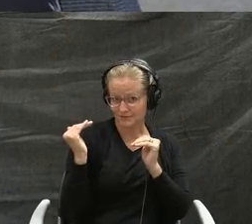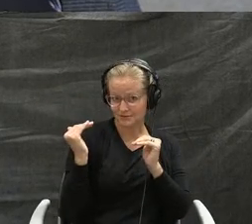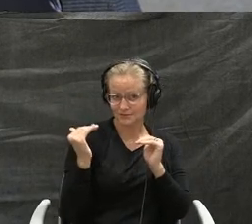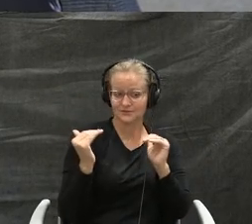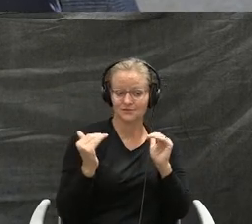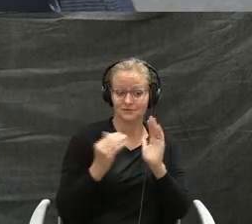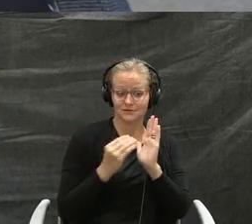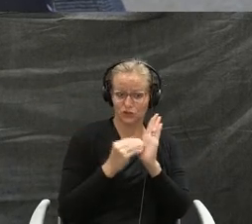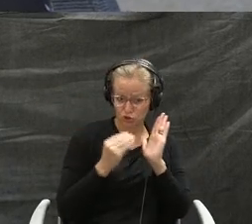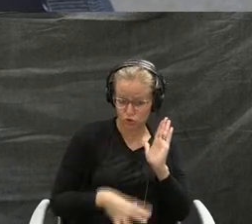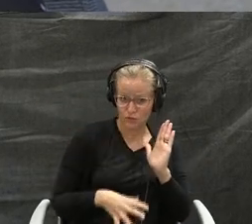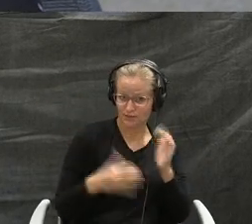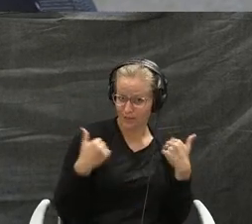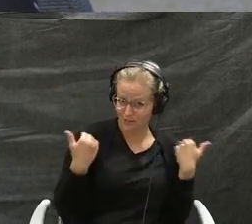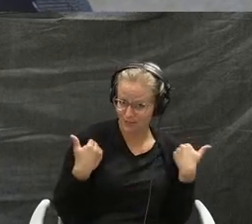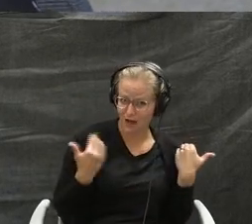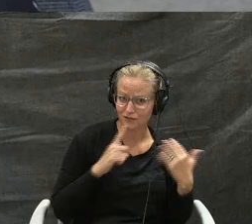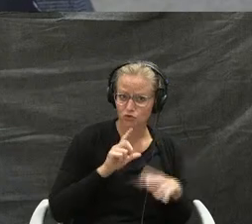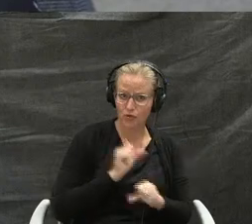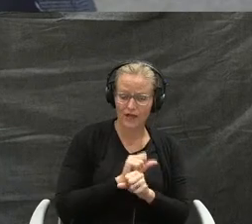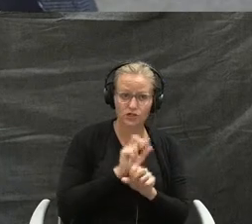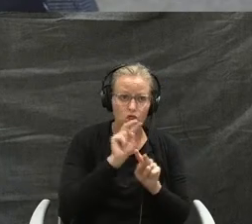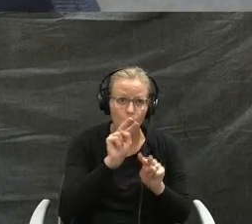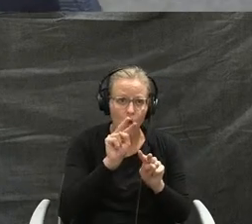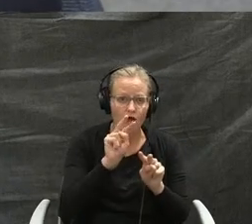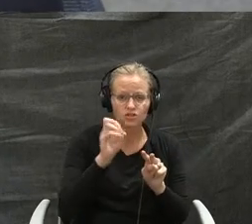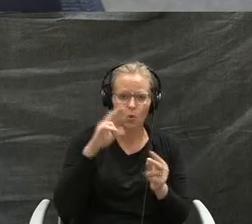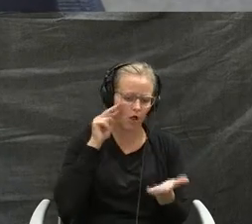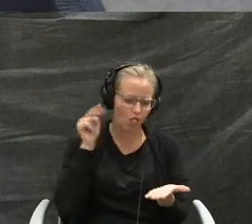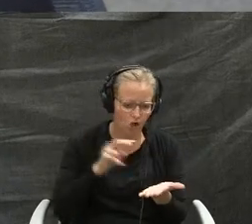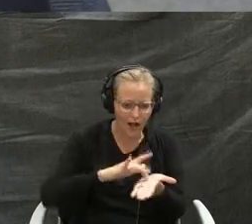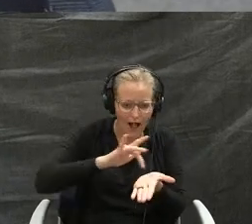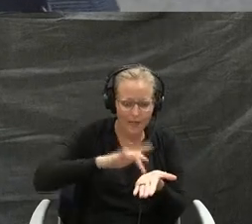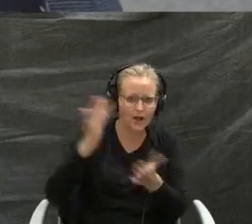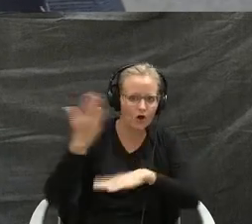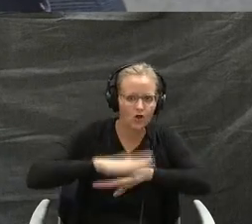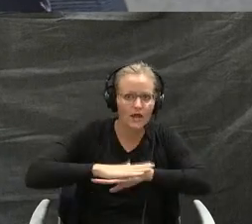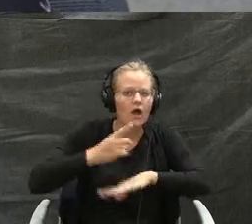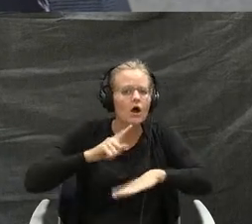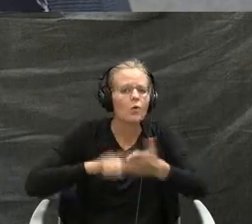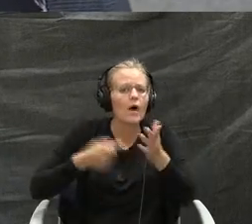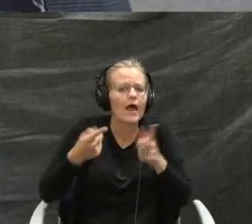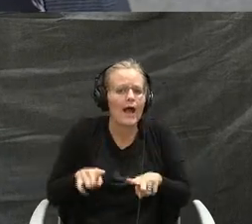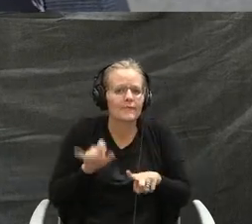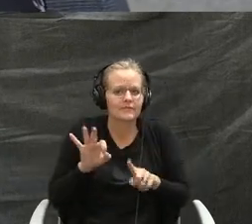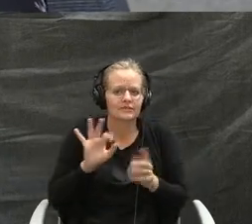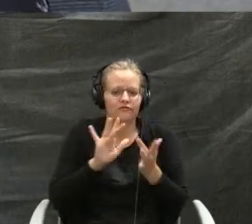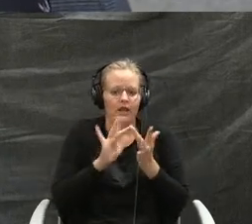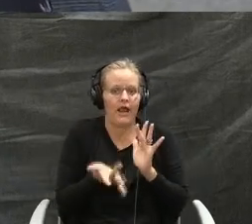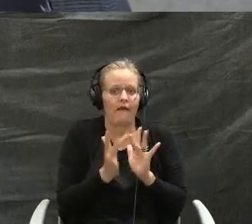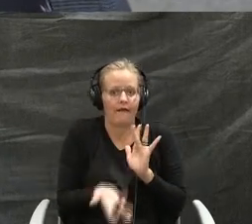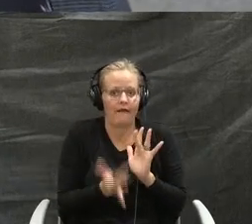happens when connectivity becomes an issue and there are privacy issues? Would we allow this many parents to sit in our